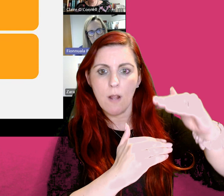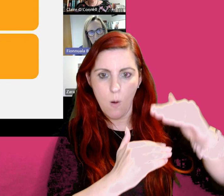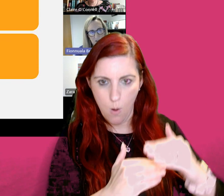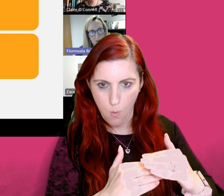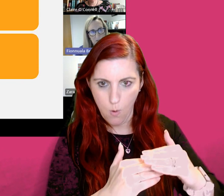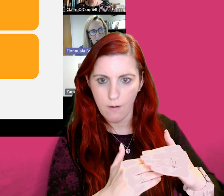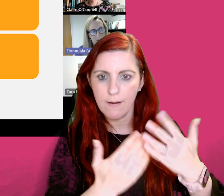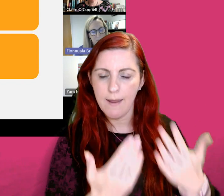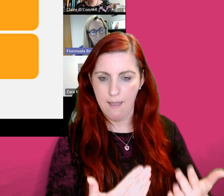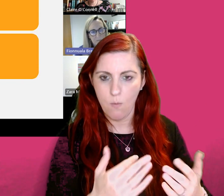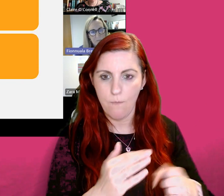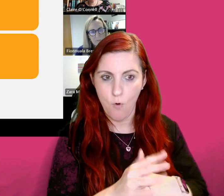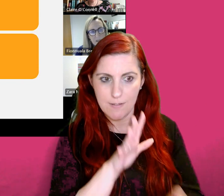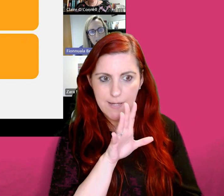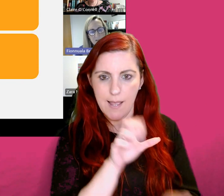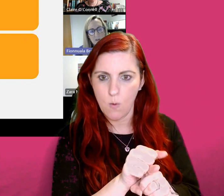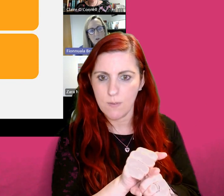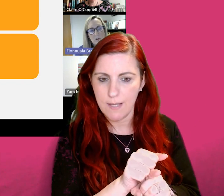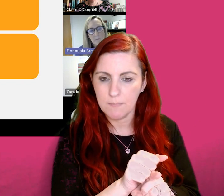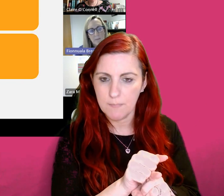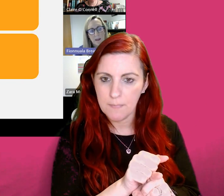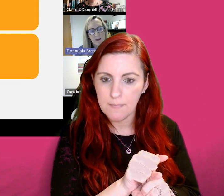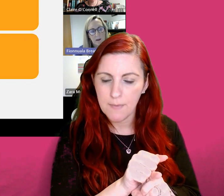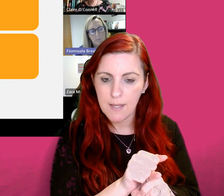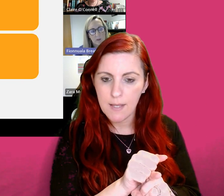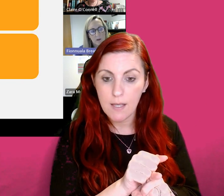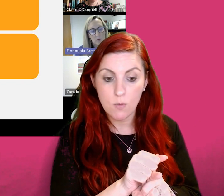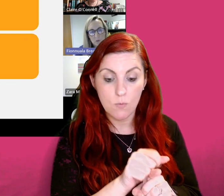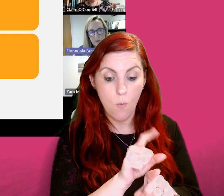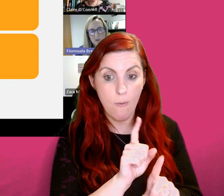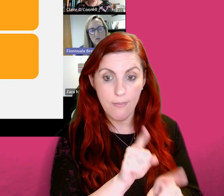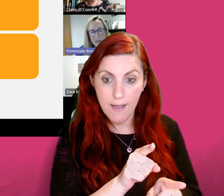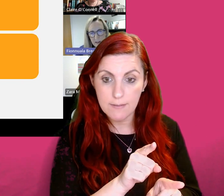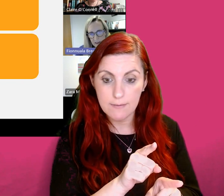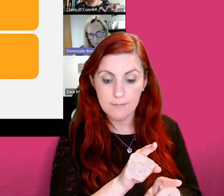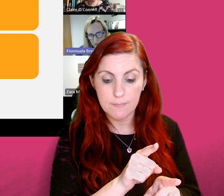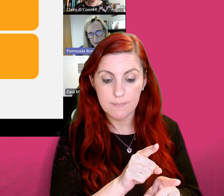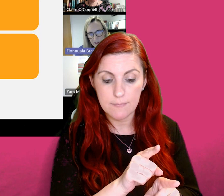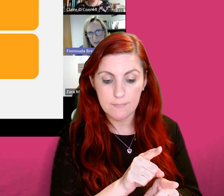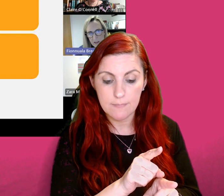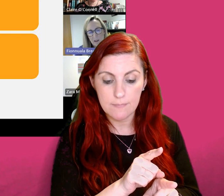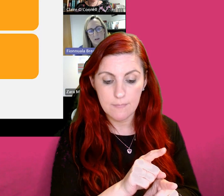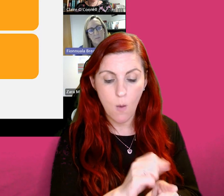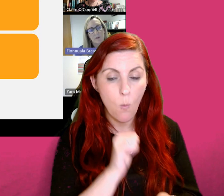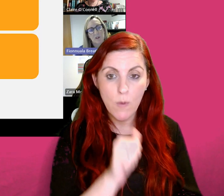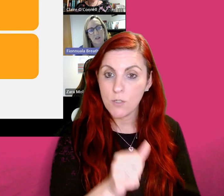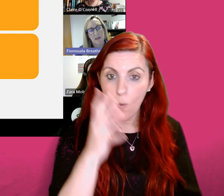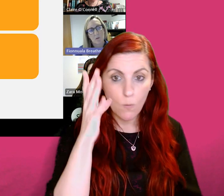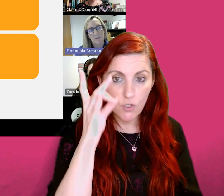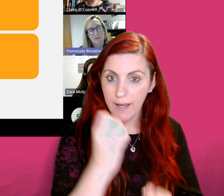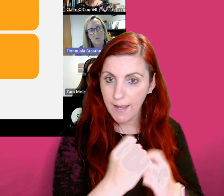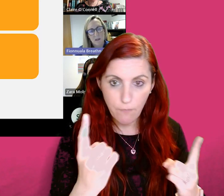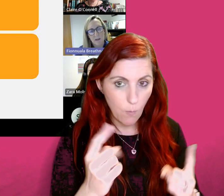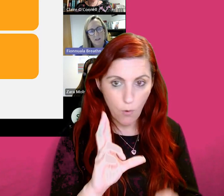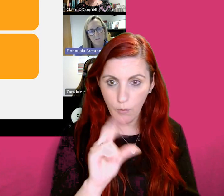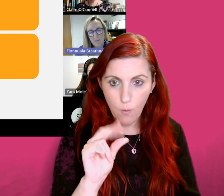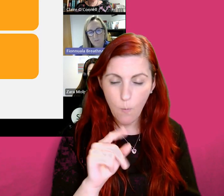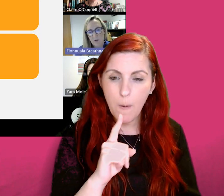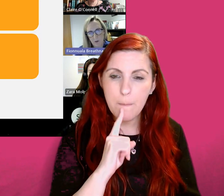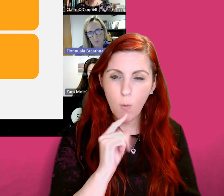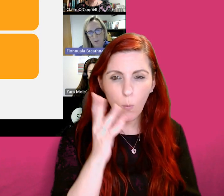gestational diabetes and so um we don't screen everybody but uh we screen about a fifth of the